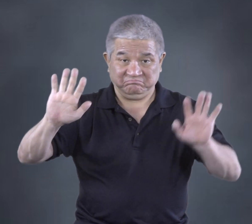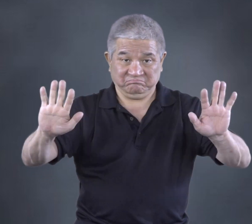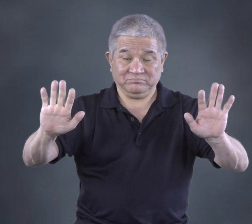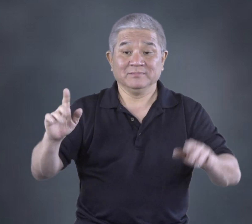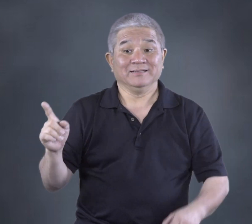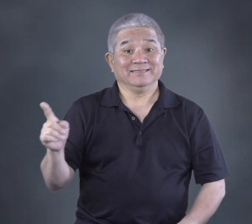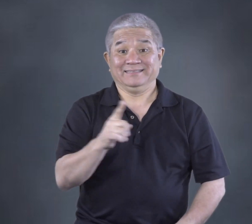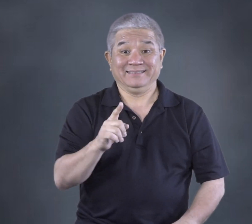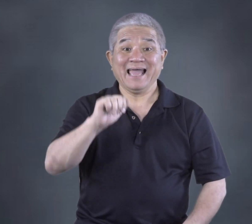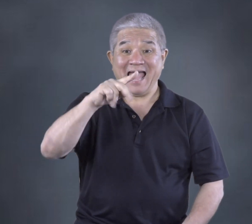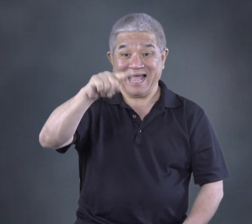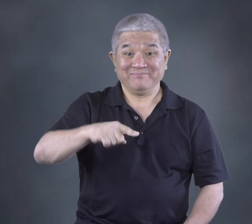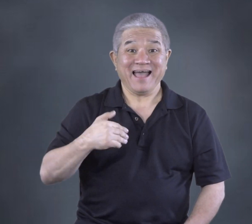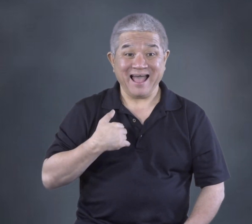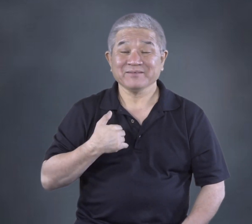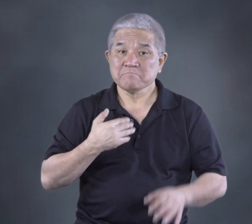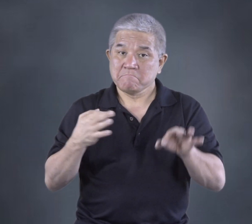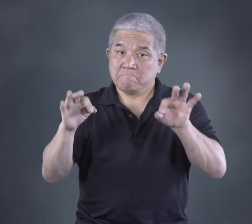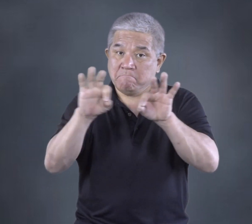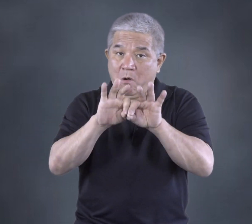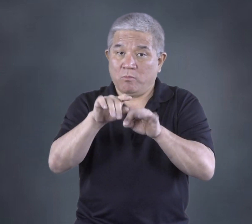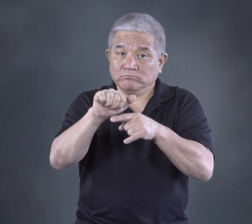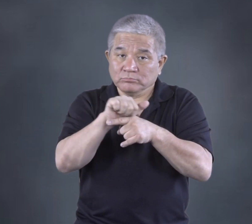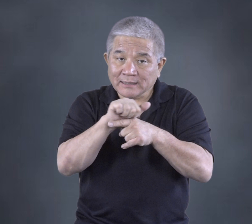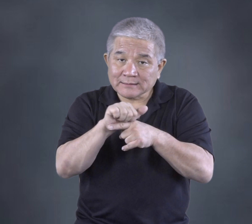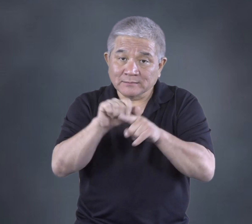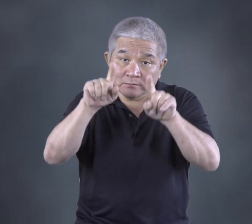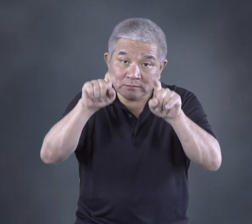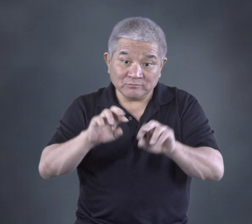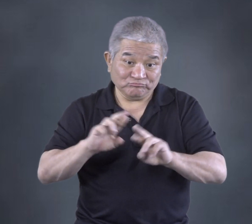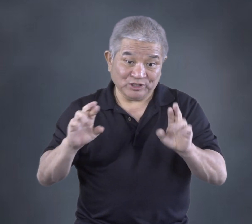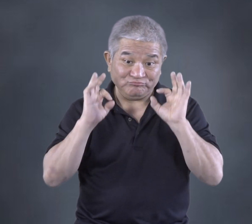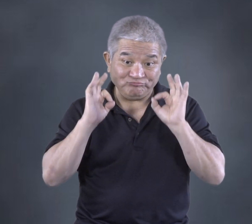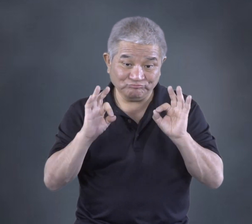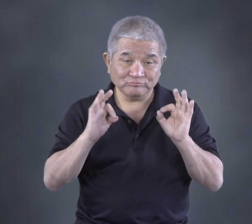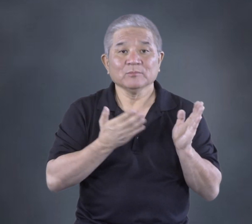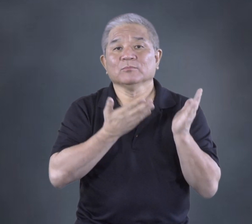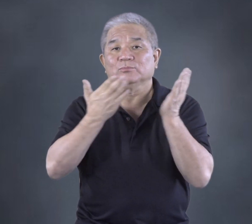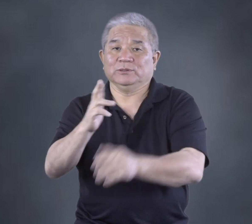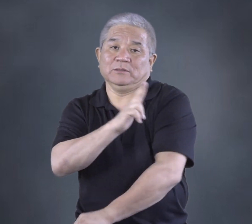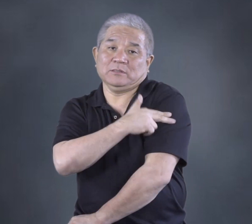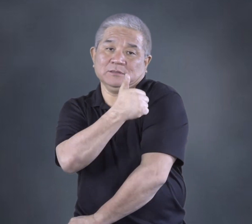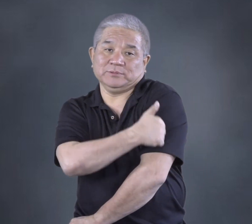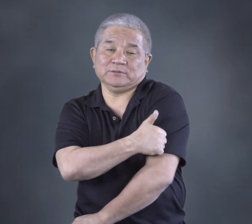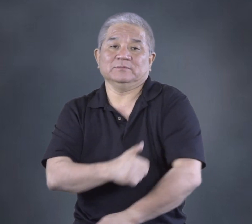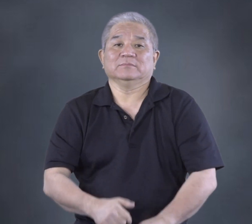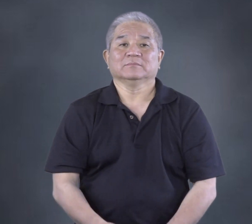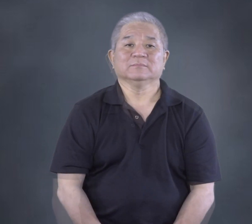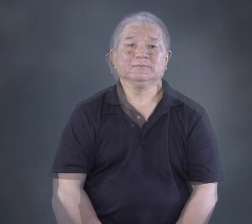It is important to test and practice any application before you go to the hospital.